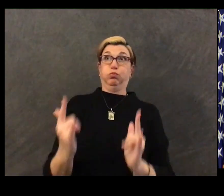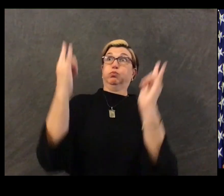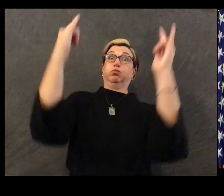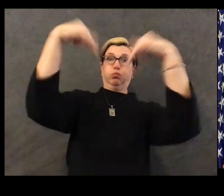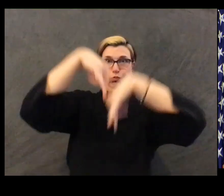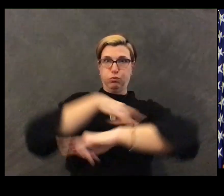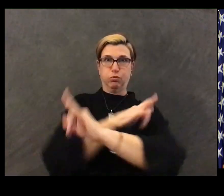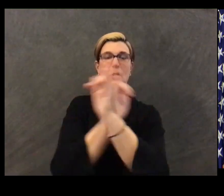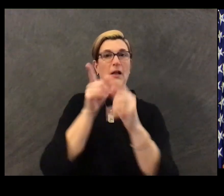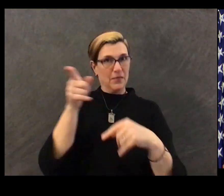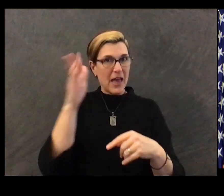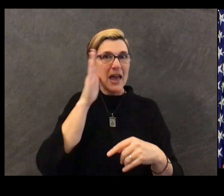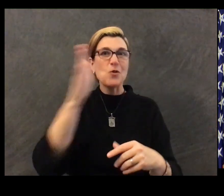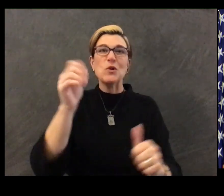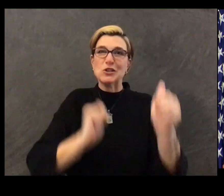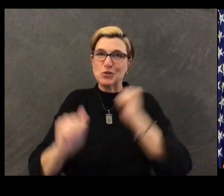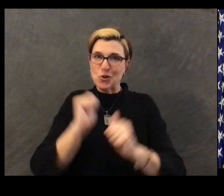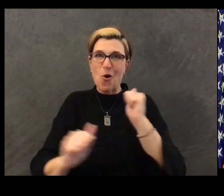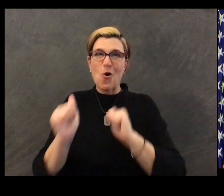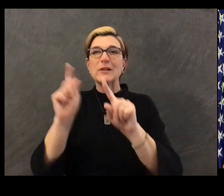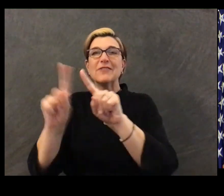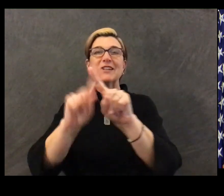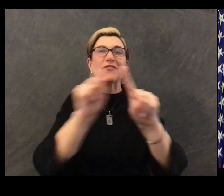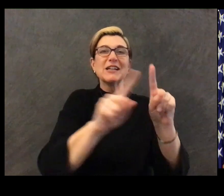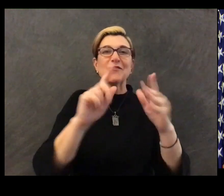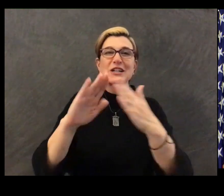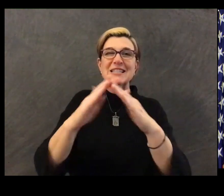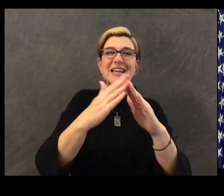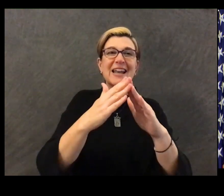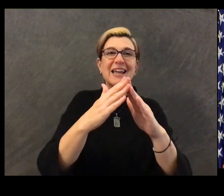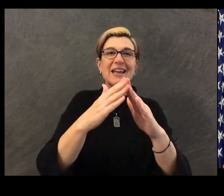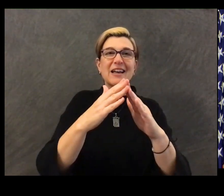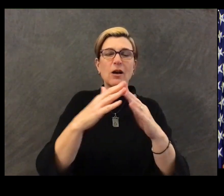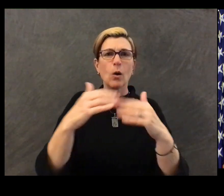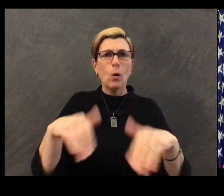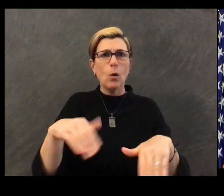it's dangerous you know think the odds when you start going at massive speeds